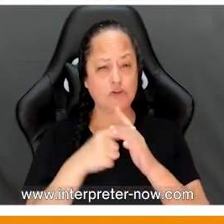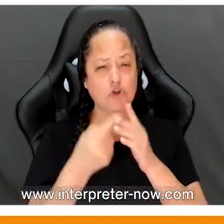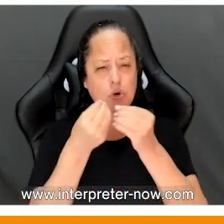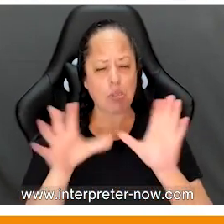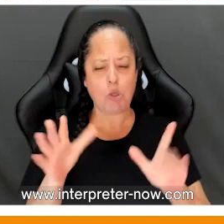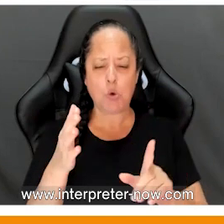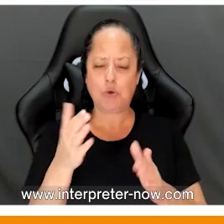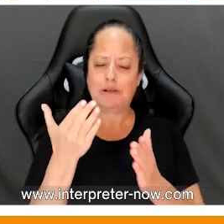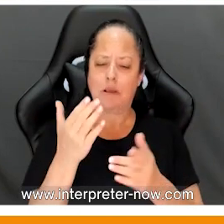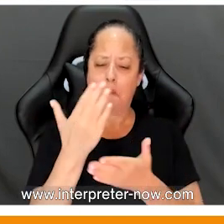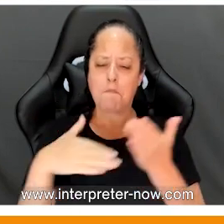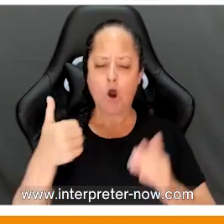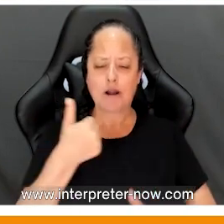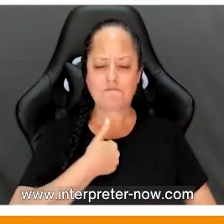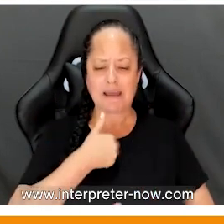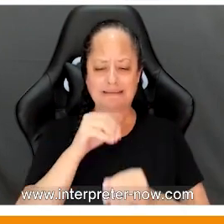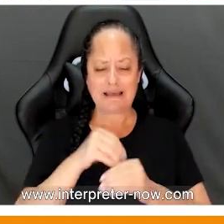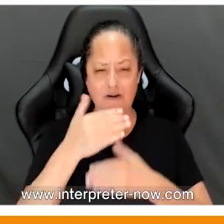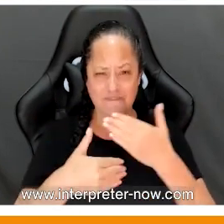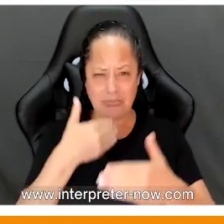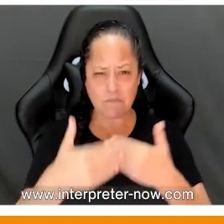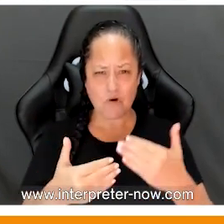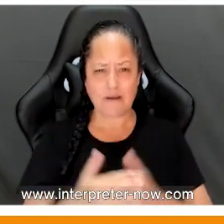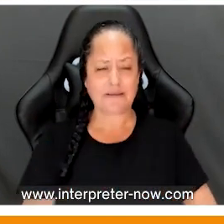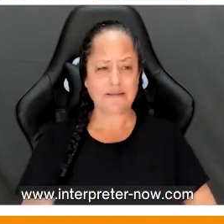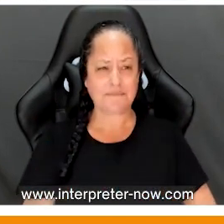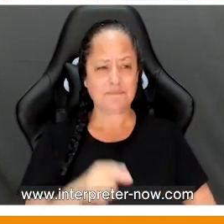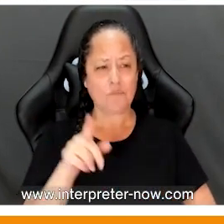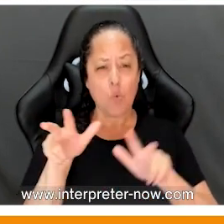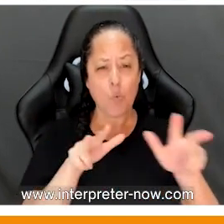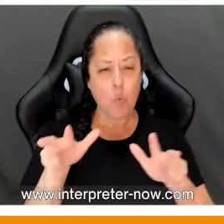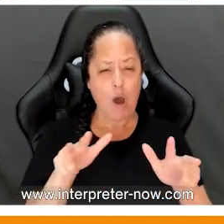of myself in the process. You walk into a place.